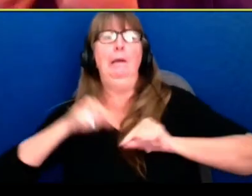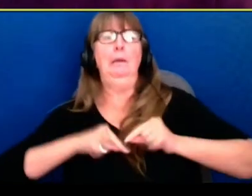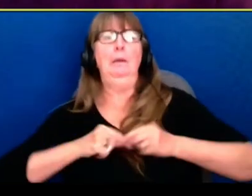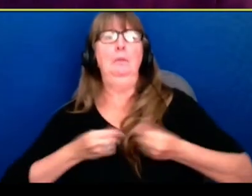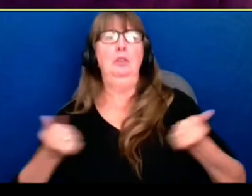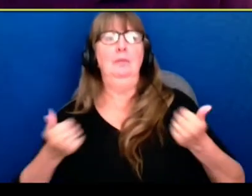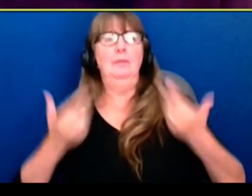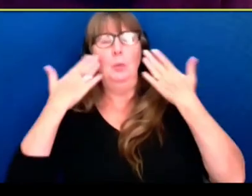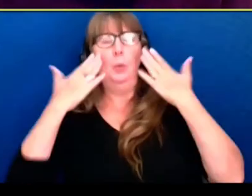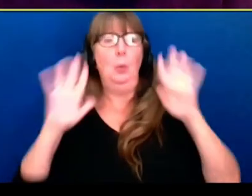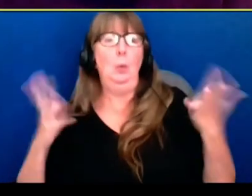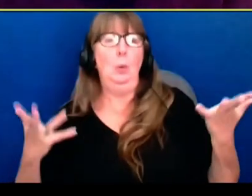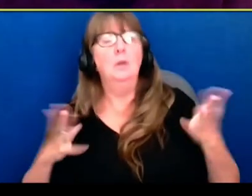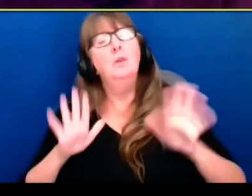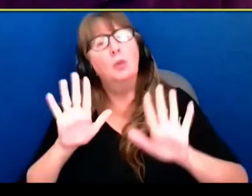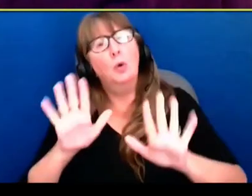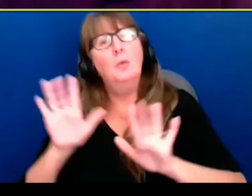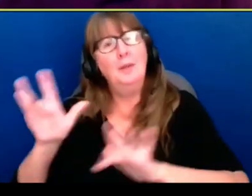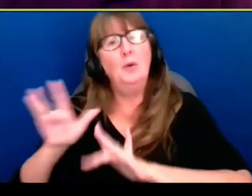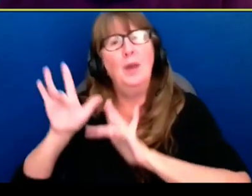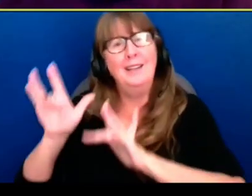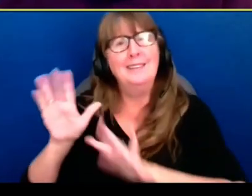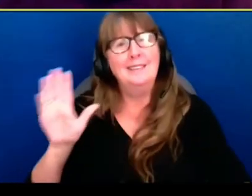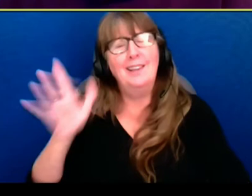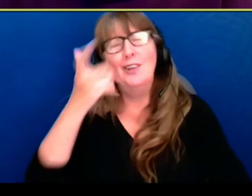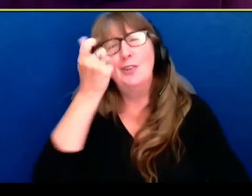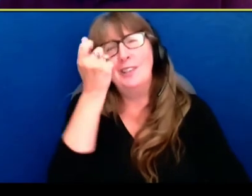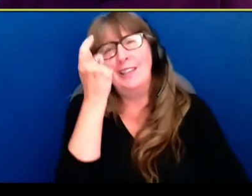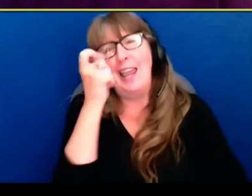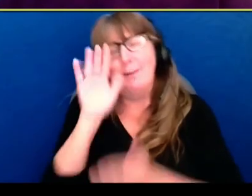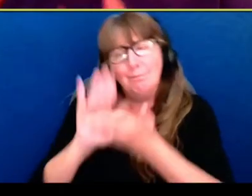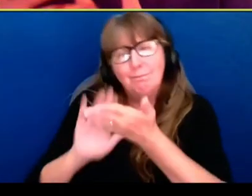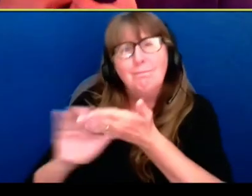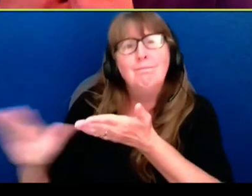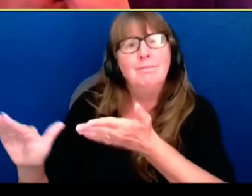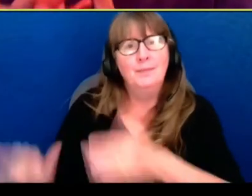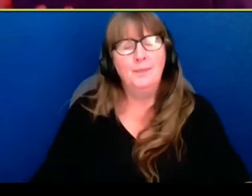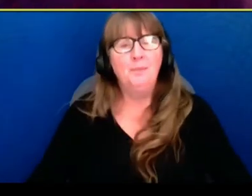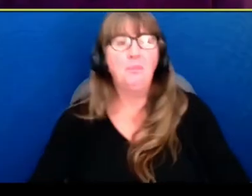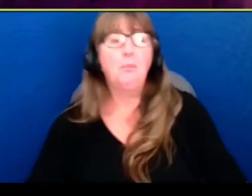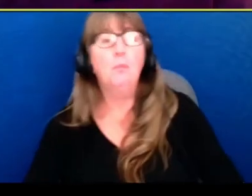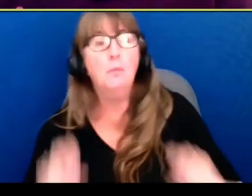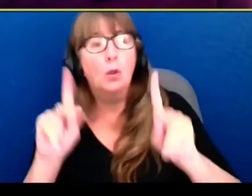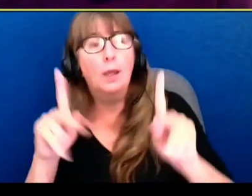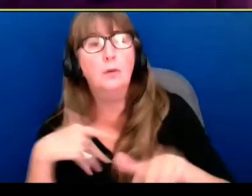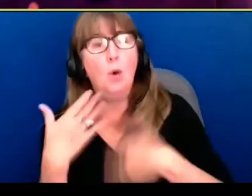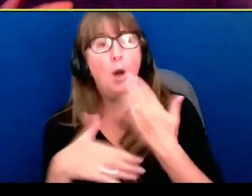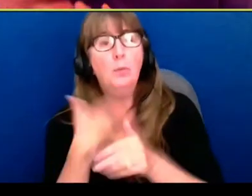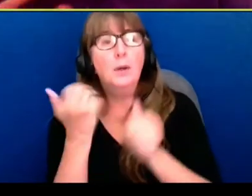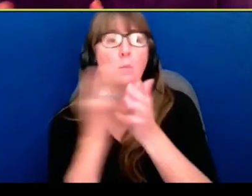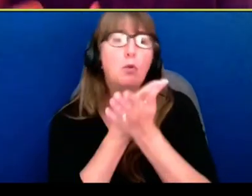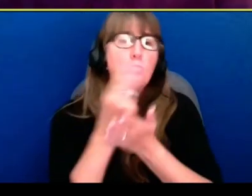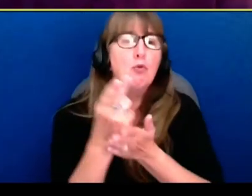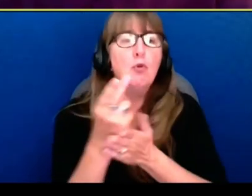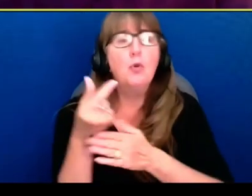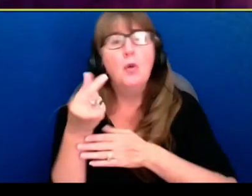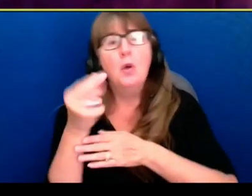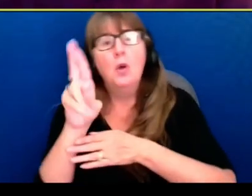Be gracious with that. You know understand. So, operate with truth and grace. Honesty and empathy.